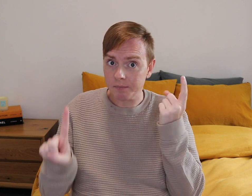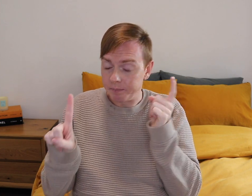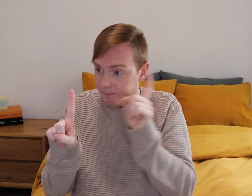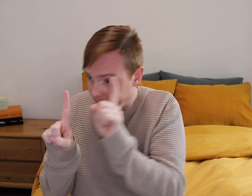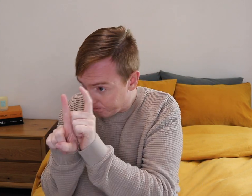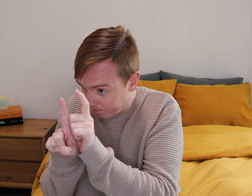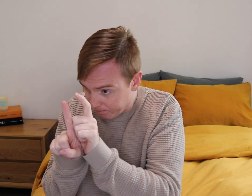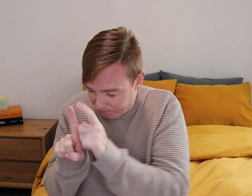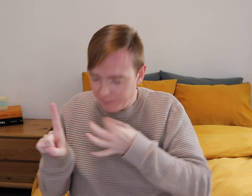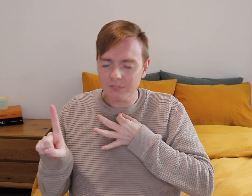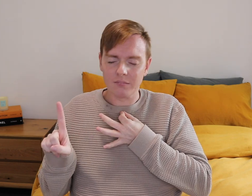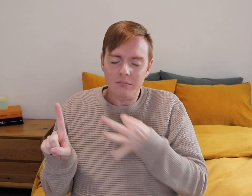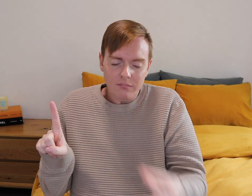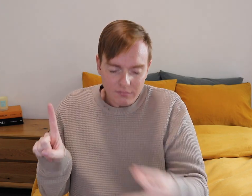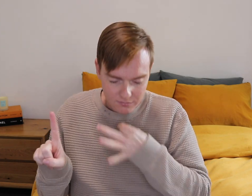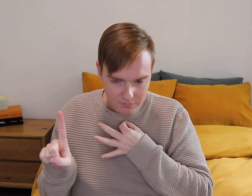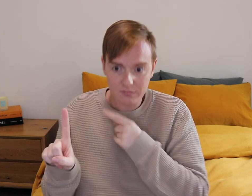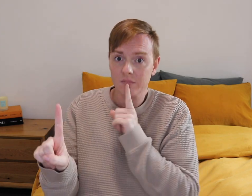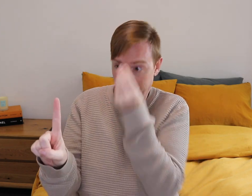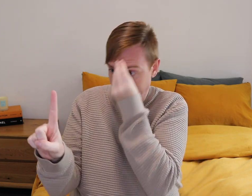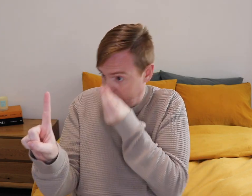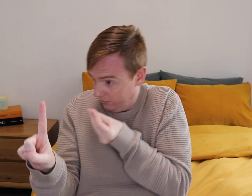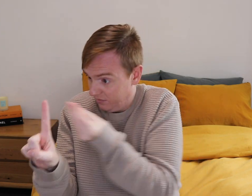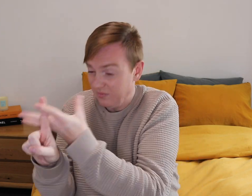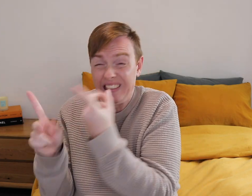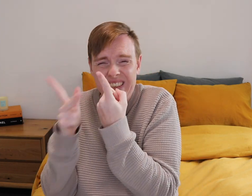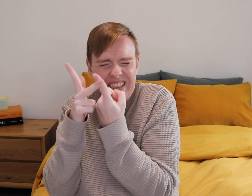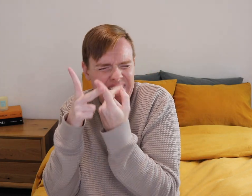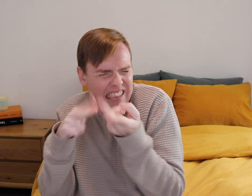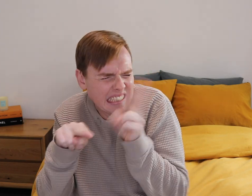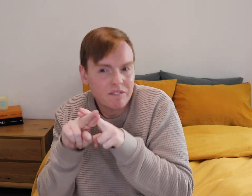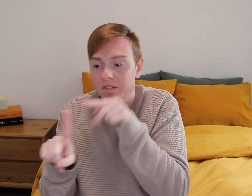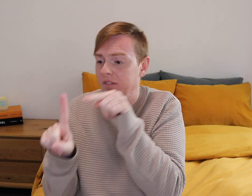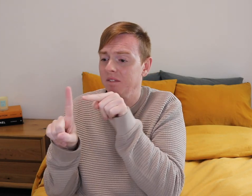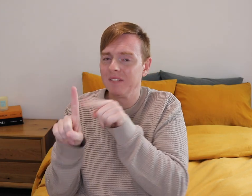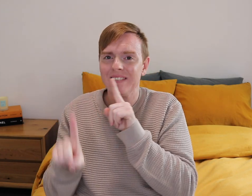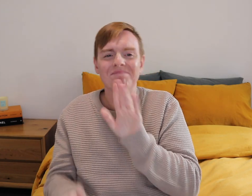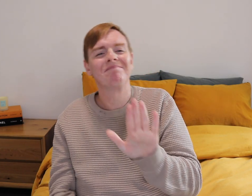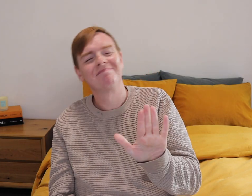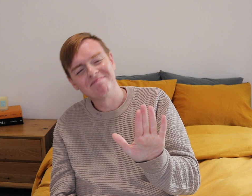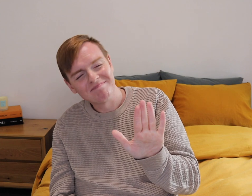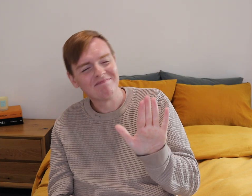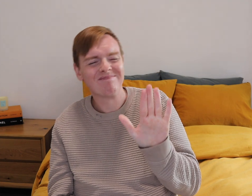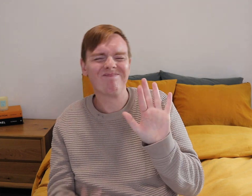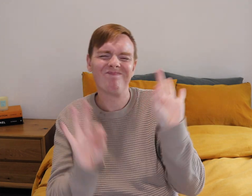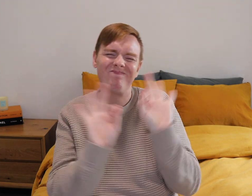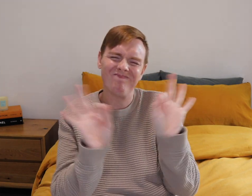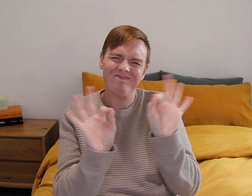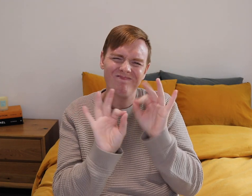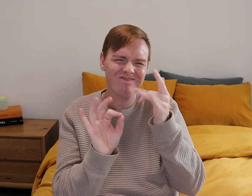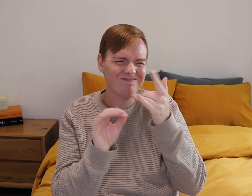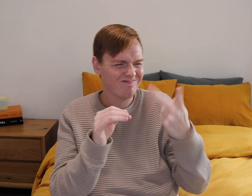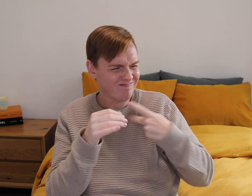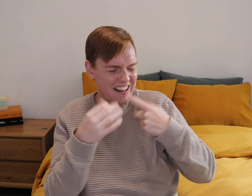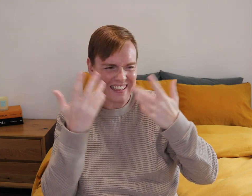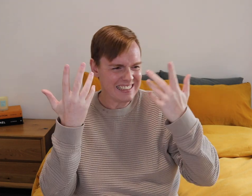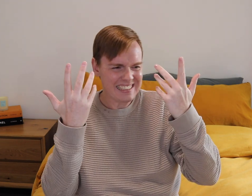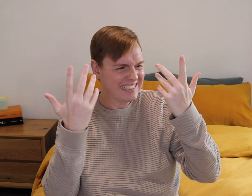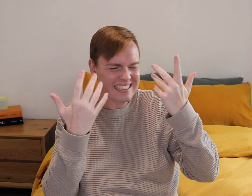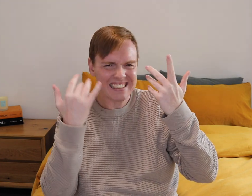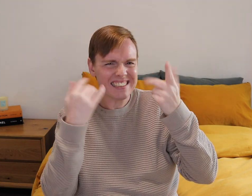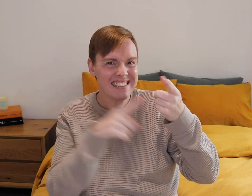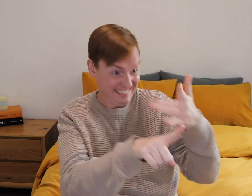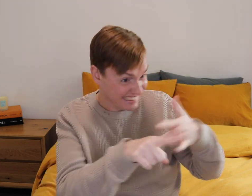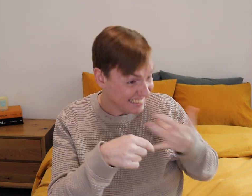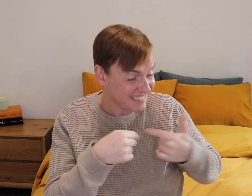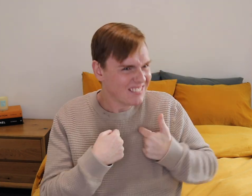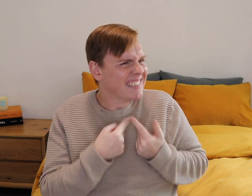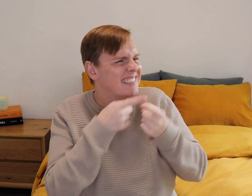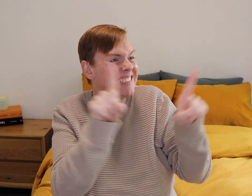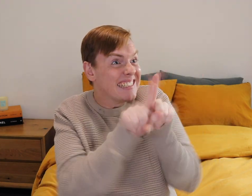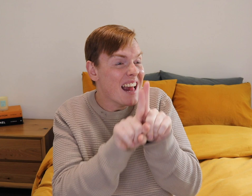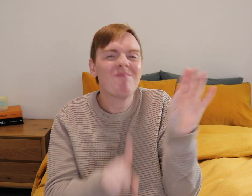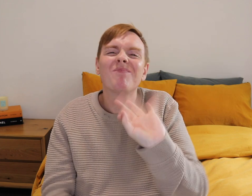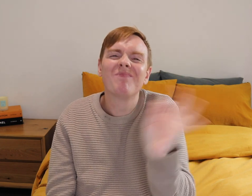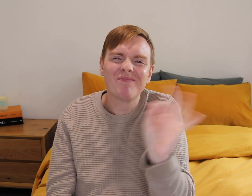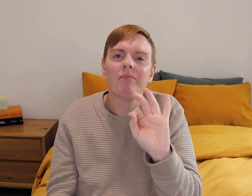Let that person know how you feel. If this person tell you that they don't have the same feelings as you do,